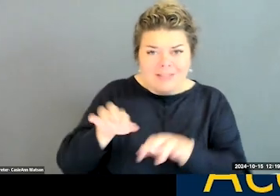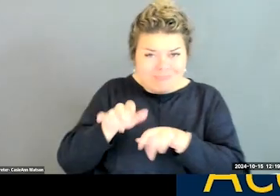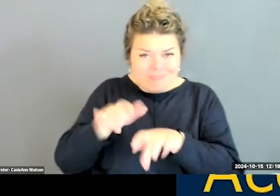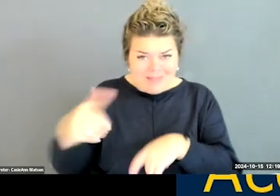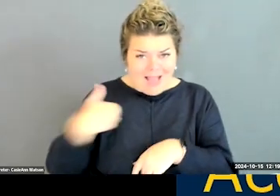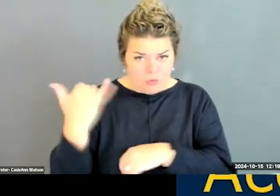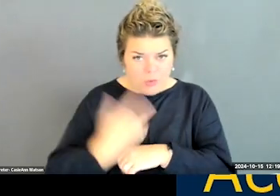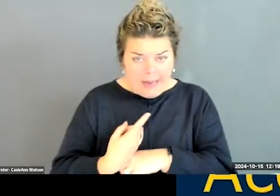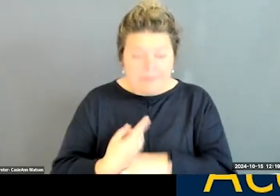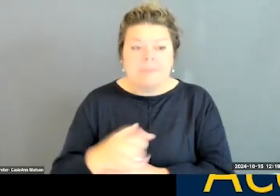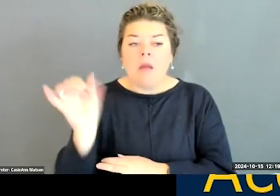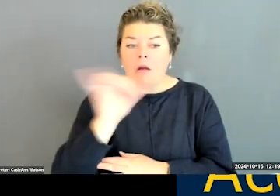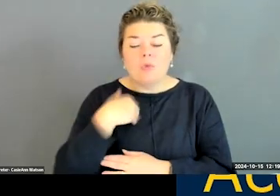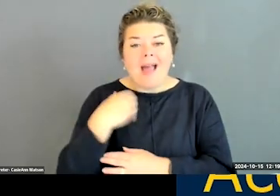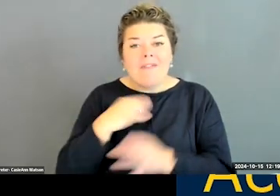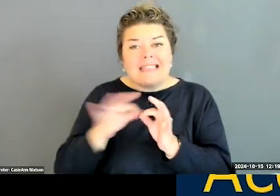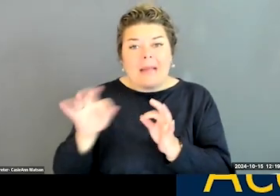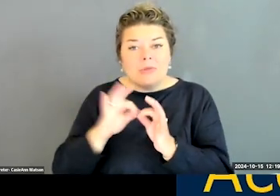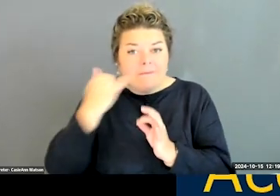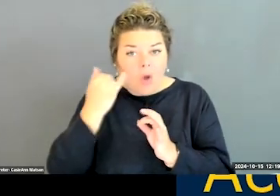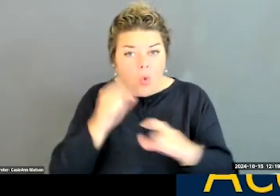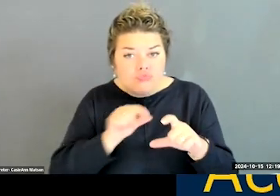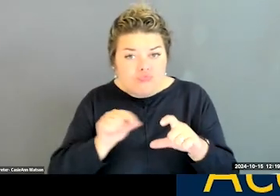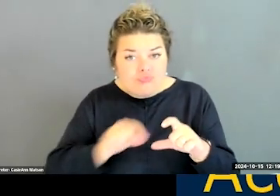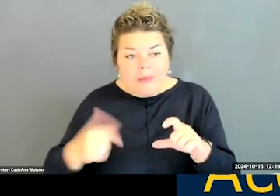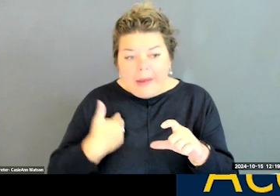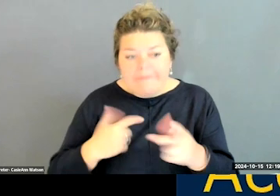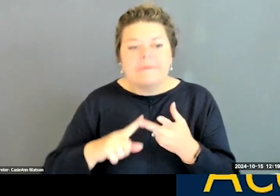Also, captioned phones, assistive listening devices,